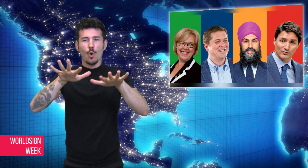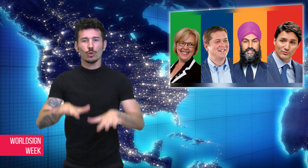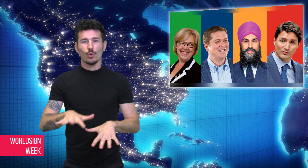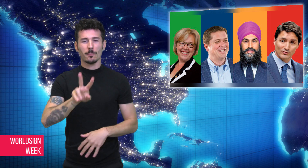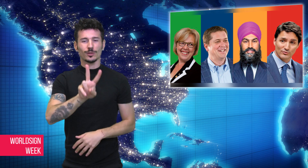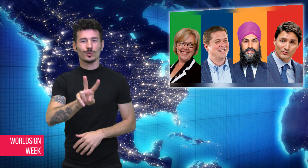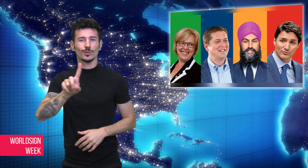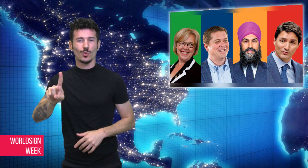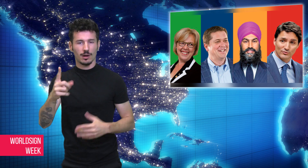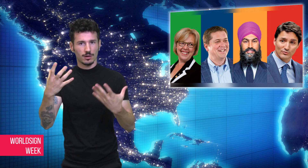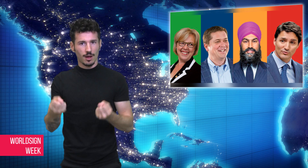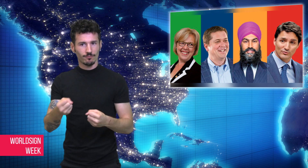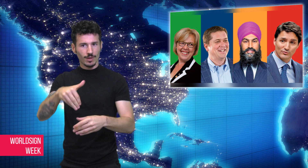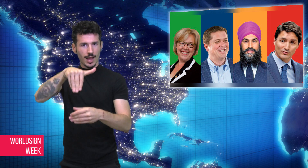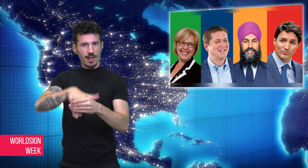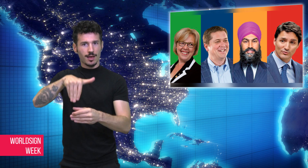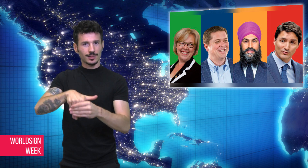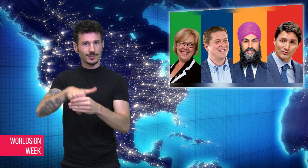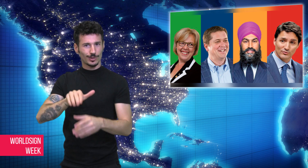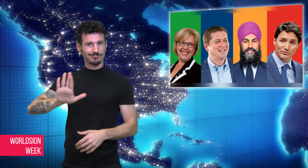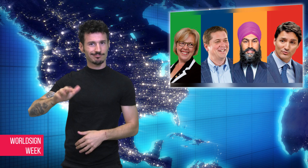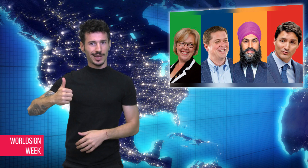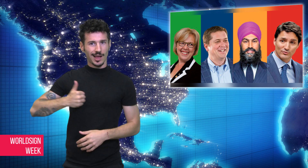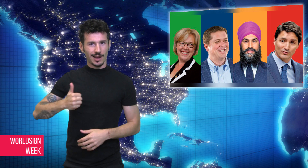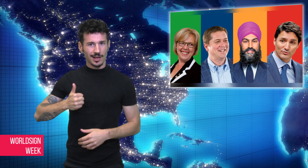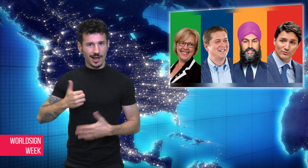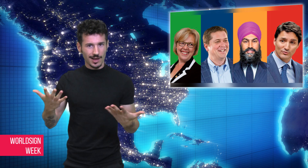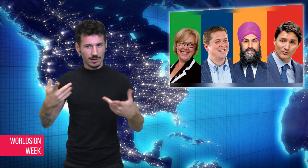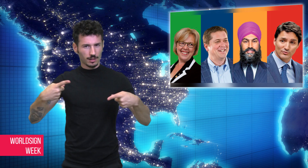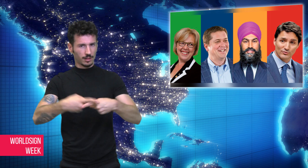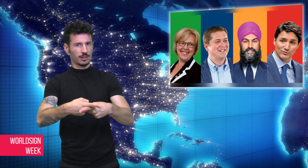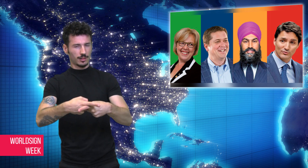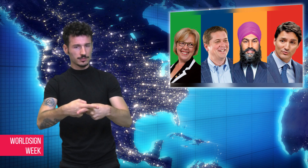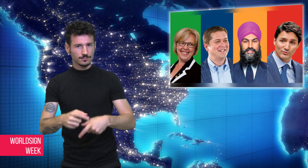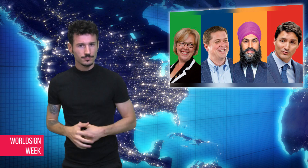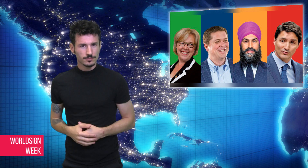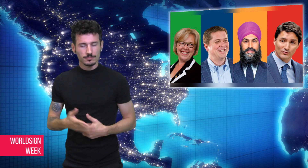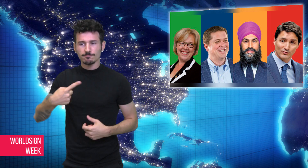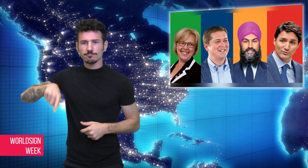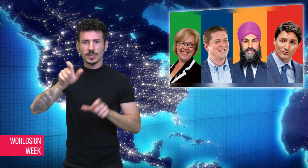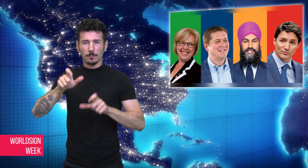federal elections taking place on October 21.